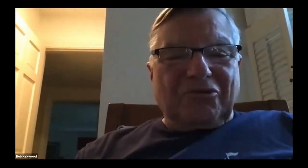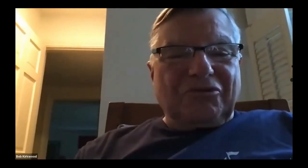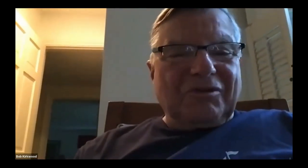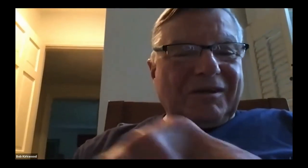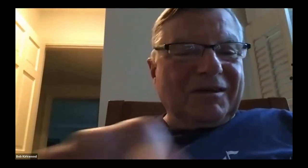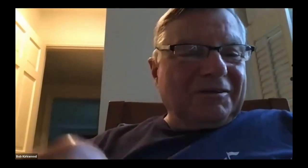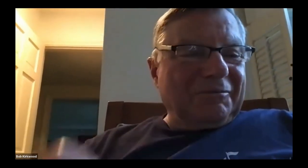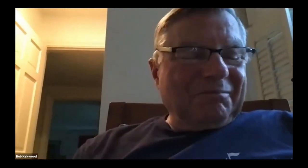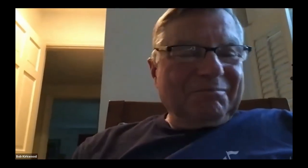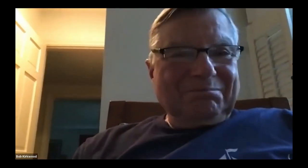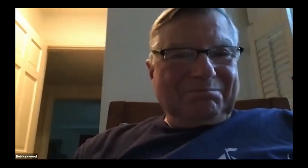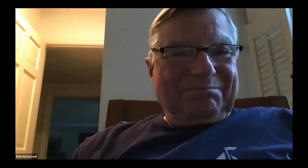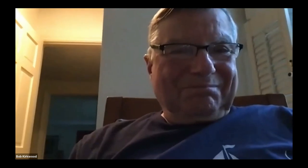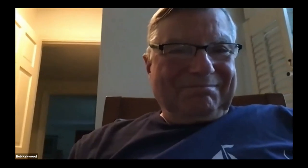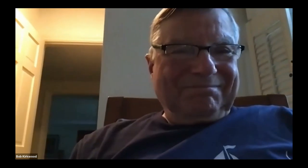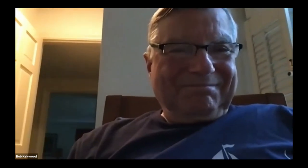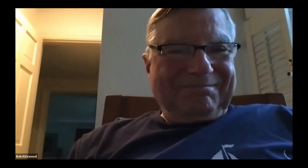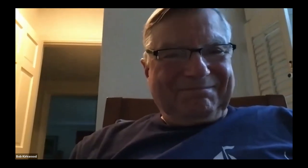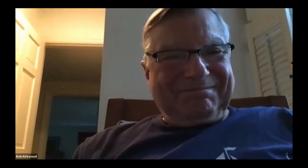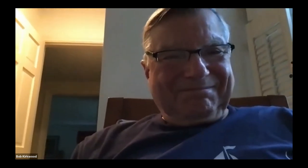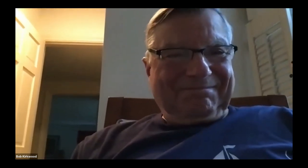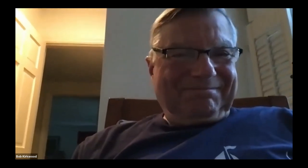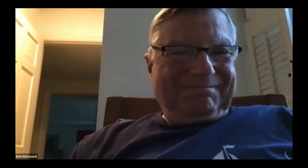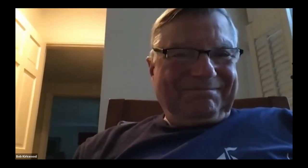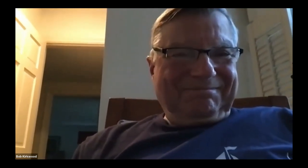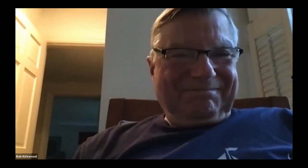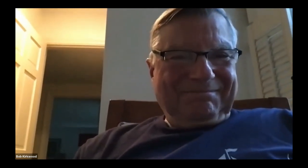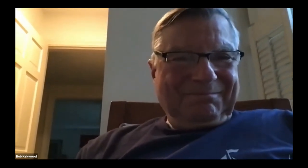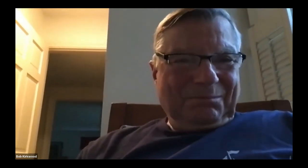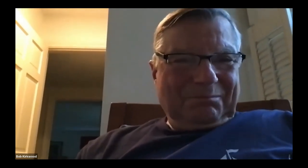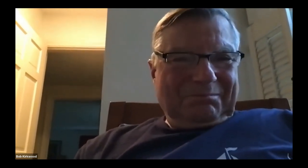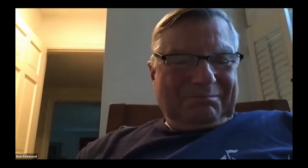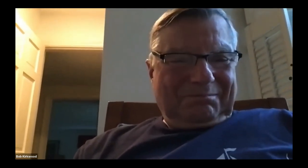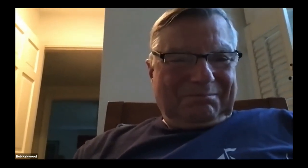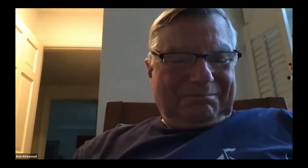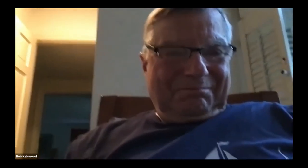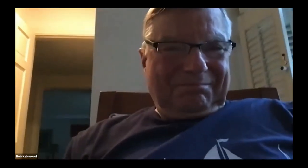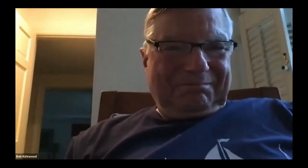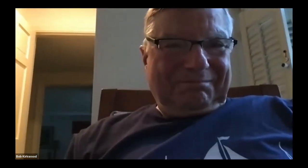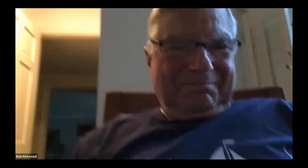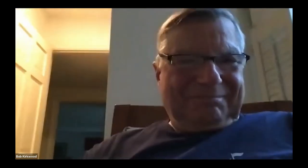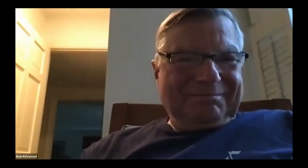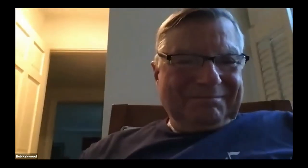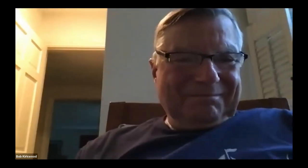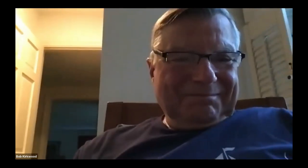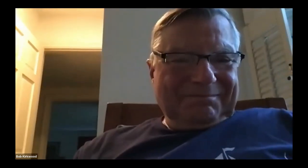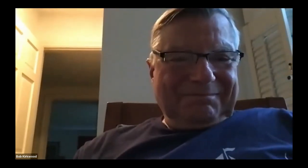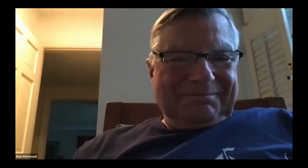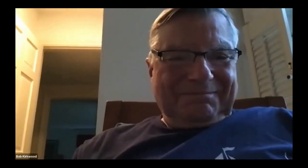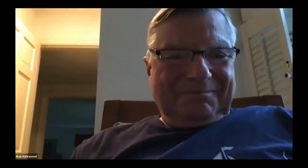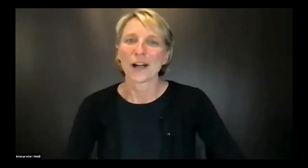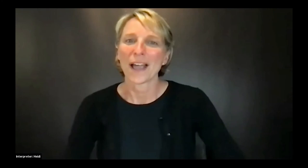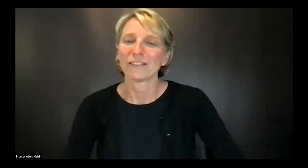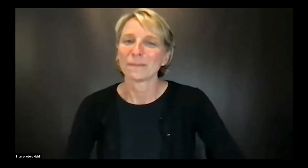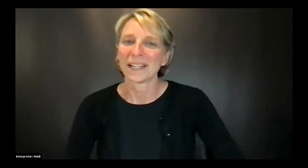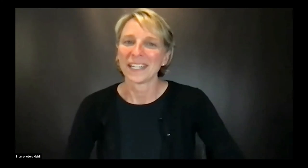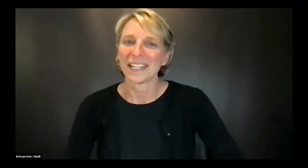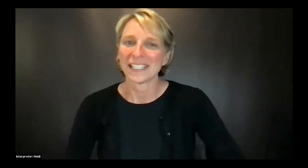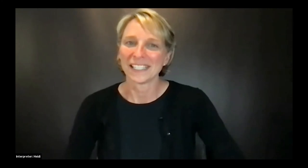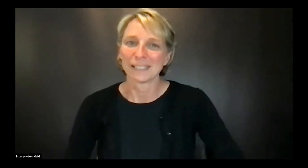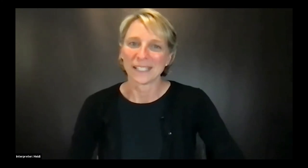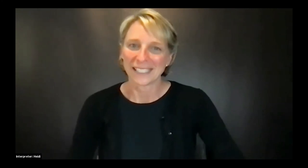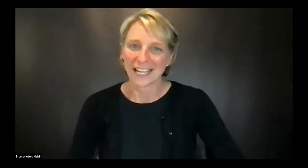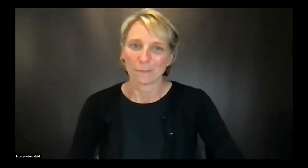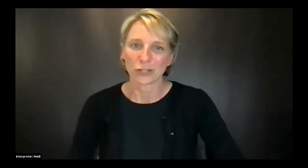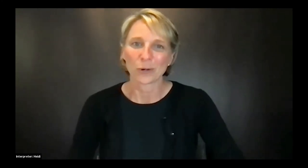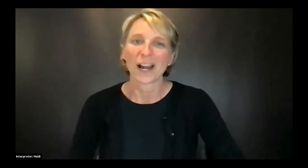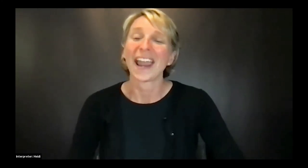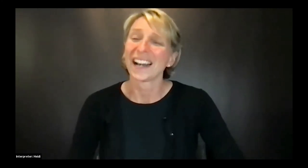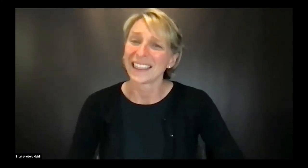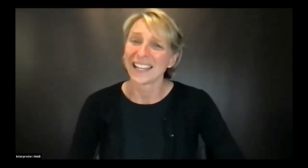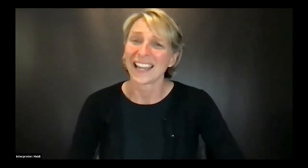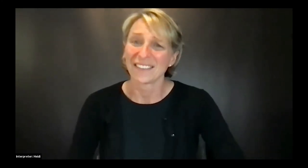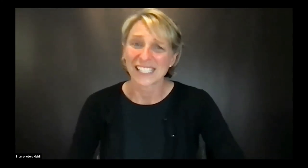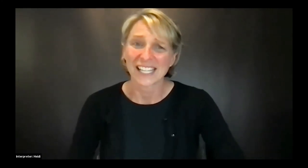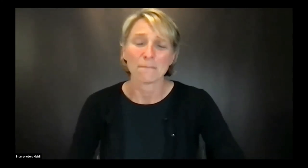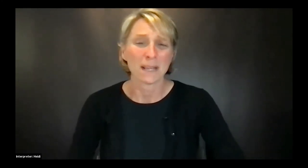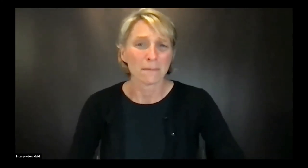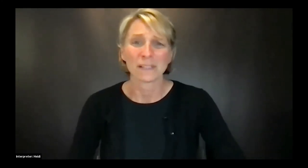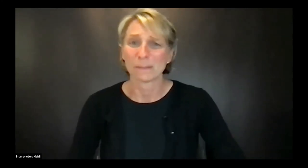he's not on here. I know. Everybody is busy, I'm sure. And I think, I have to say, people must be